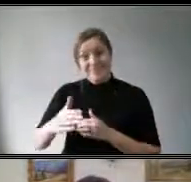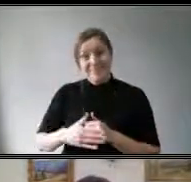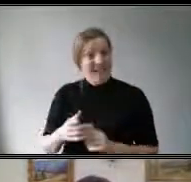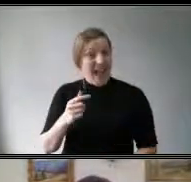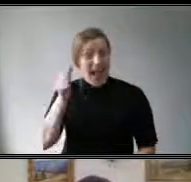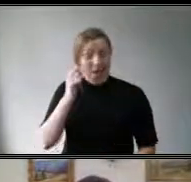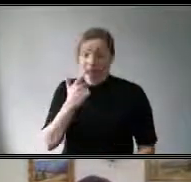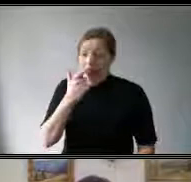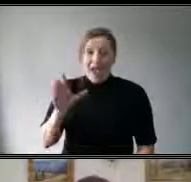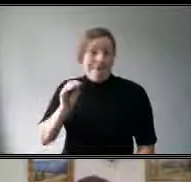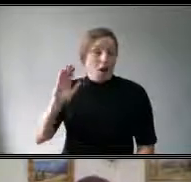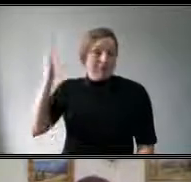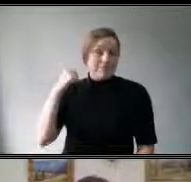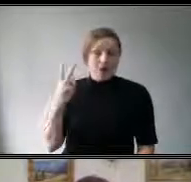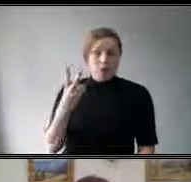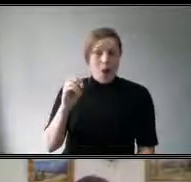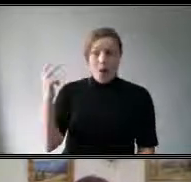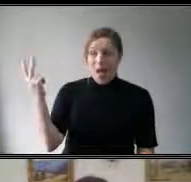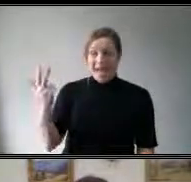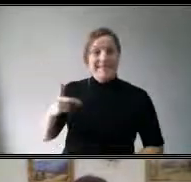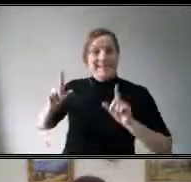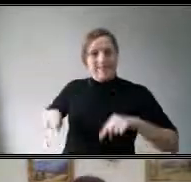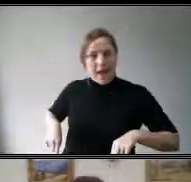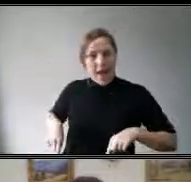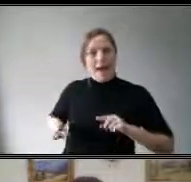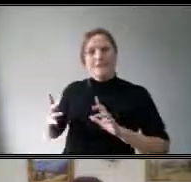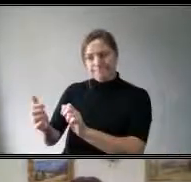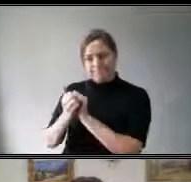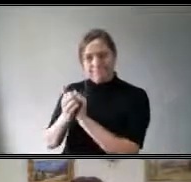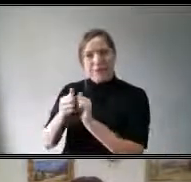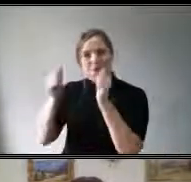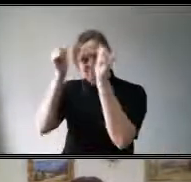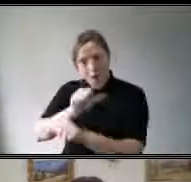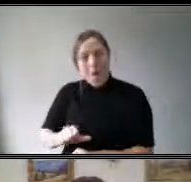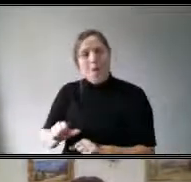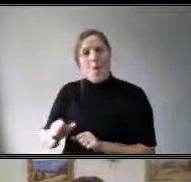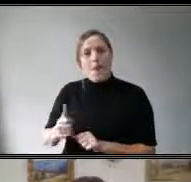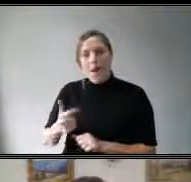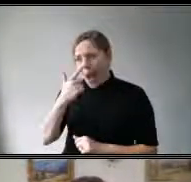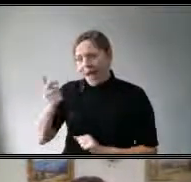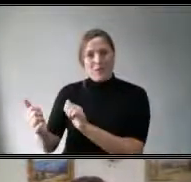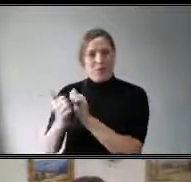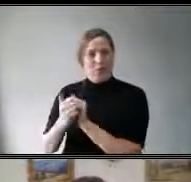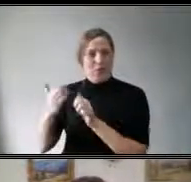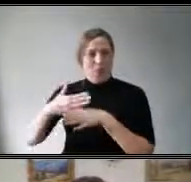him in a really excellent manner um personally for me he and i for some reason seemed to have